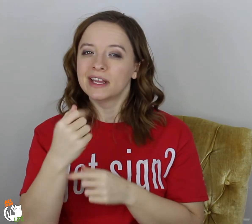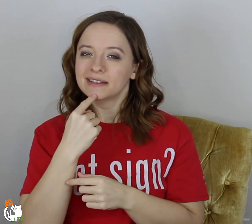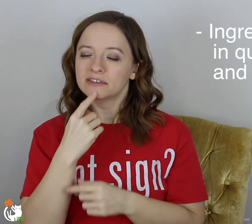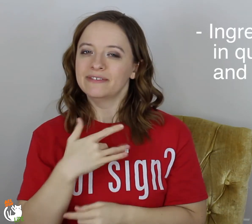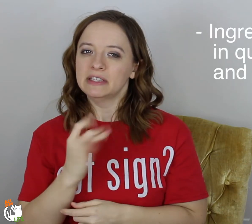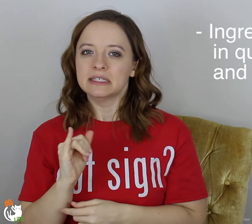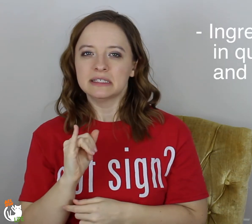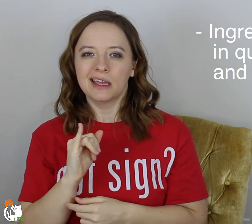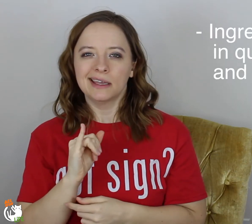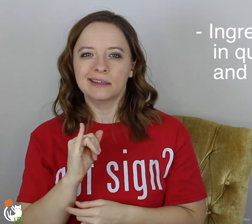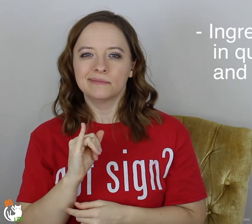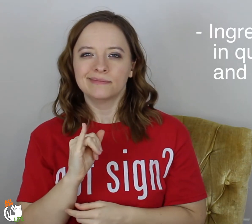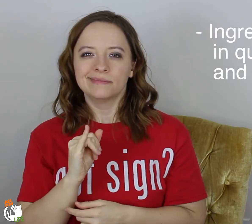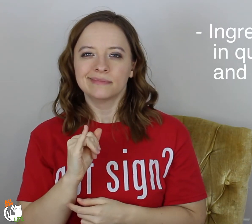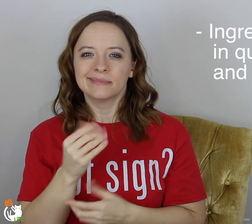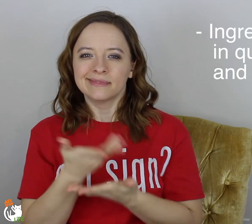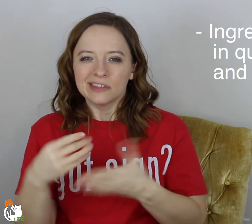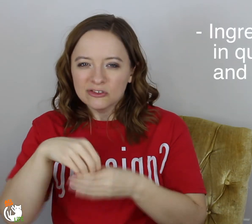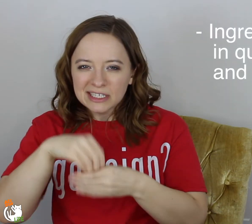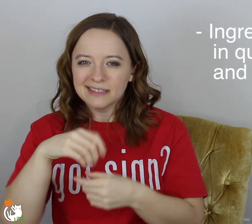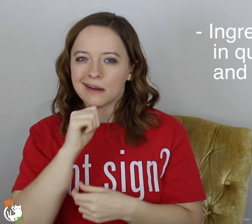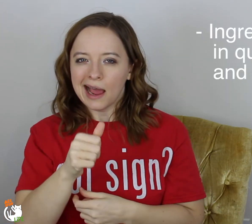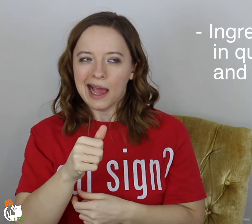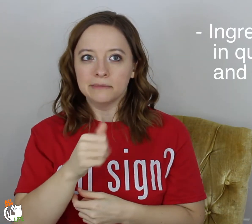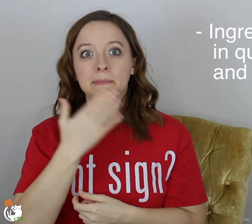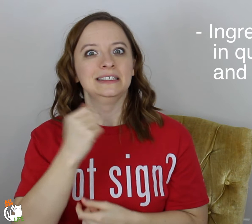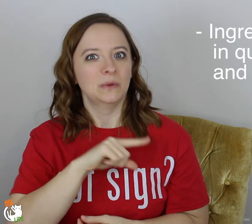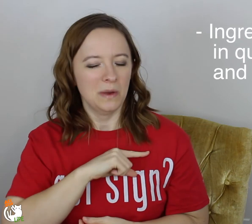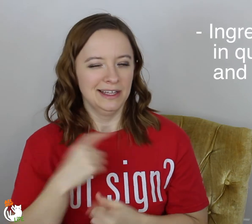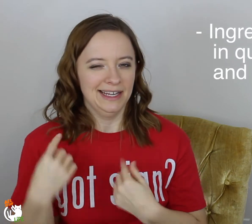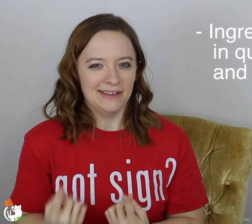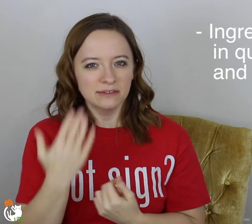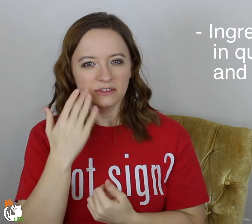Jenna said she feels that the ingredients inside are not the best quality ever.